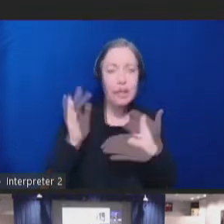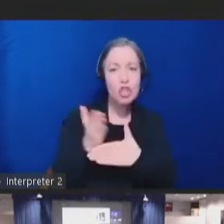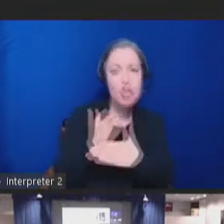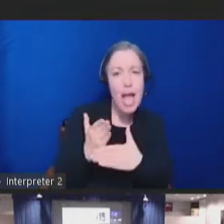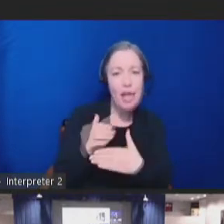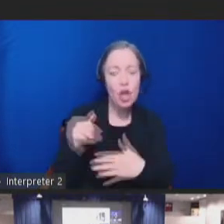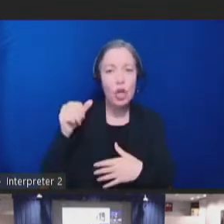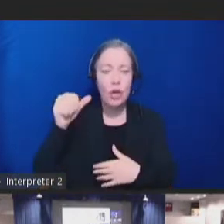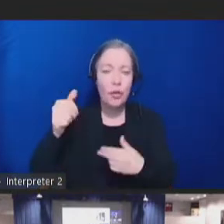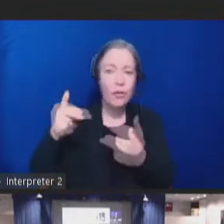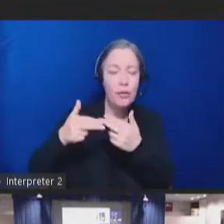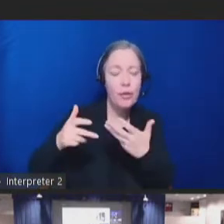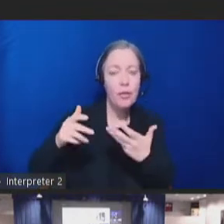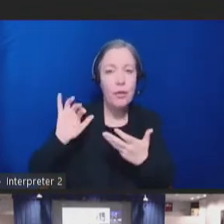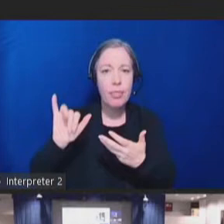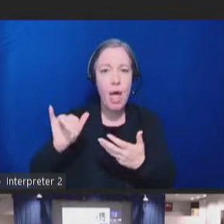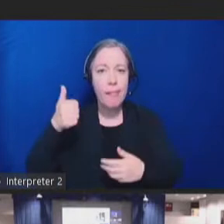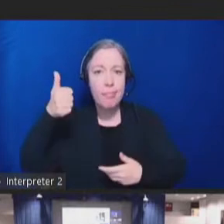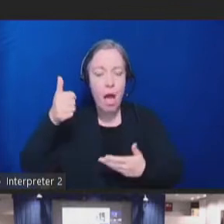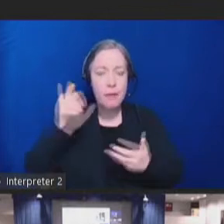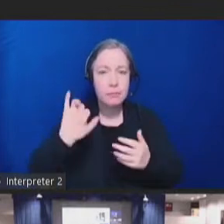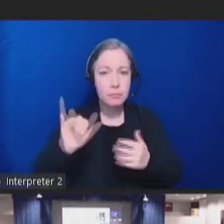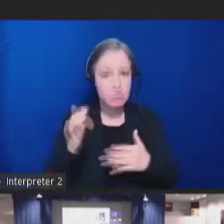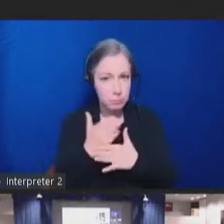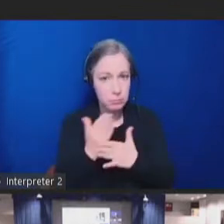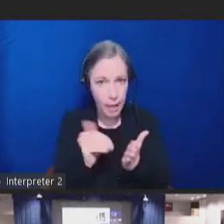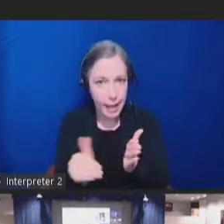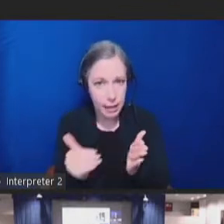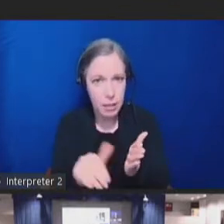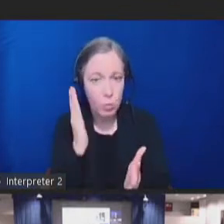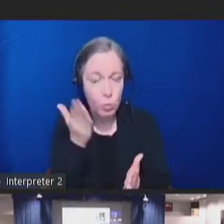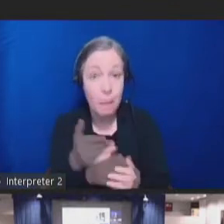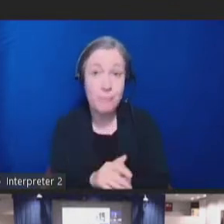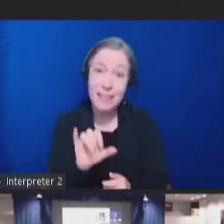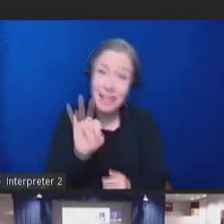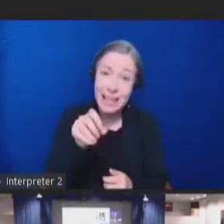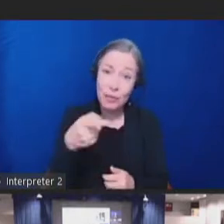Obviously, you know, it -- if you have the budget for it, paid influencers are fantastic.